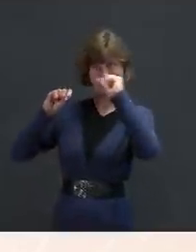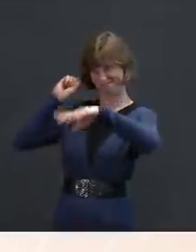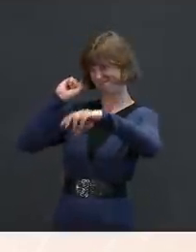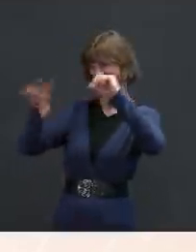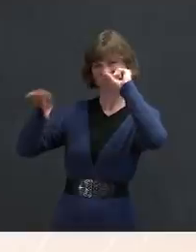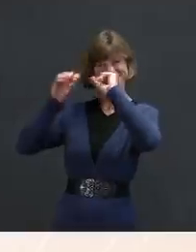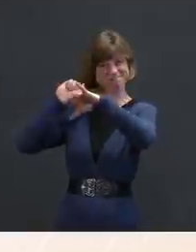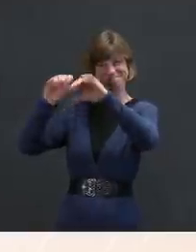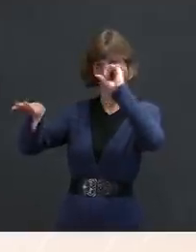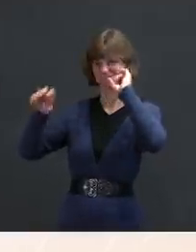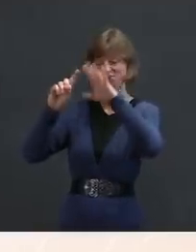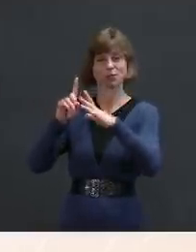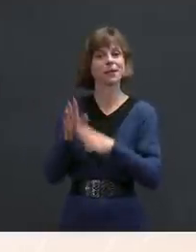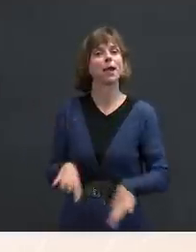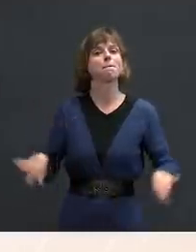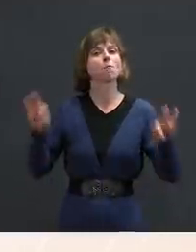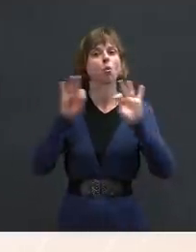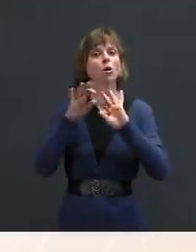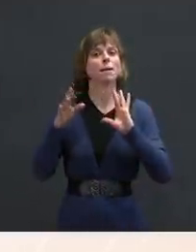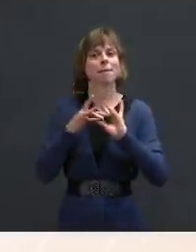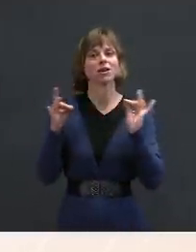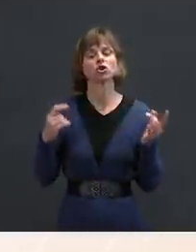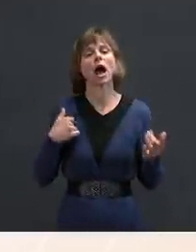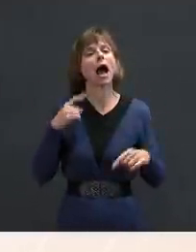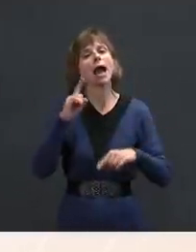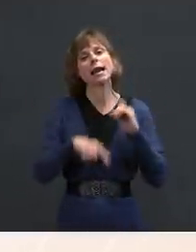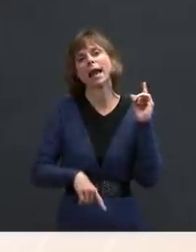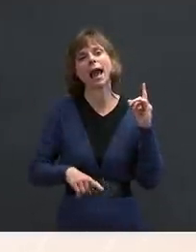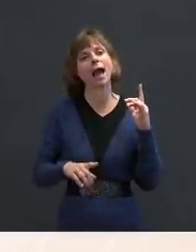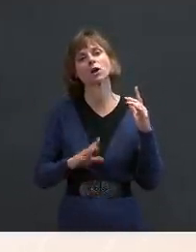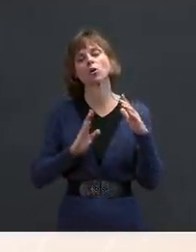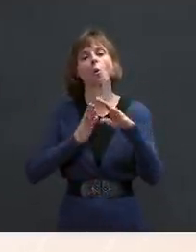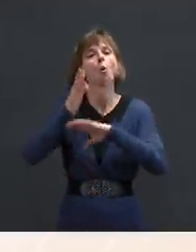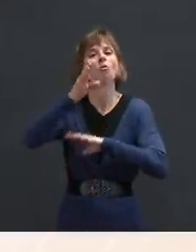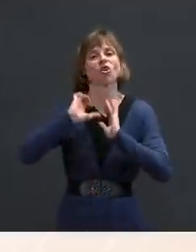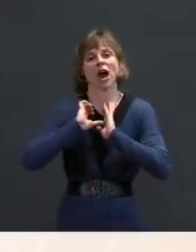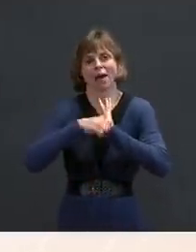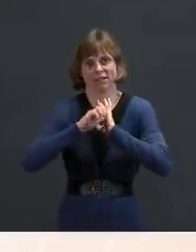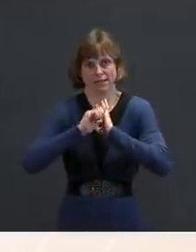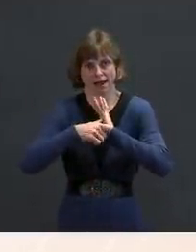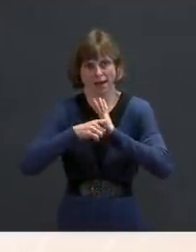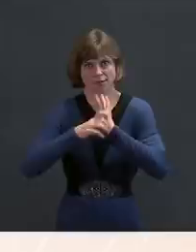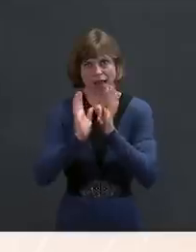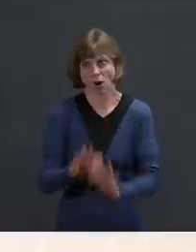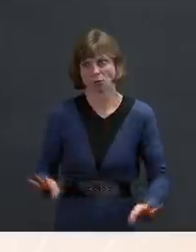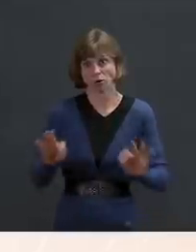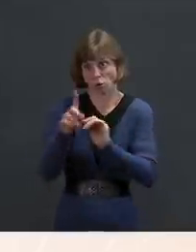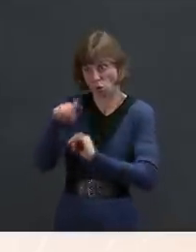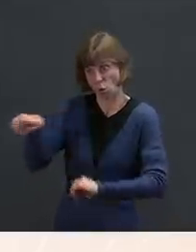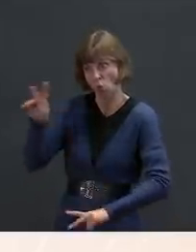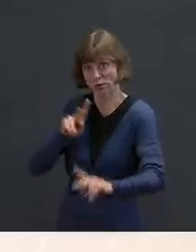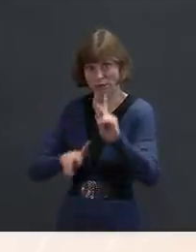I cannot overstate its criticality for the wellbeing of those very individuals who are thinking of coming,